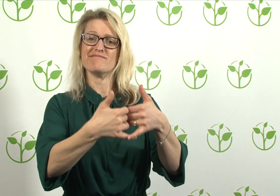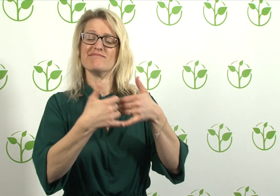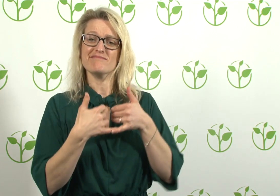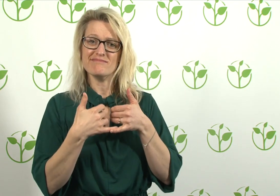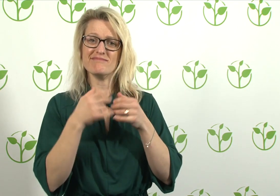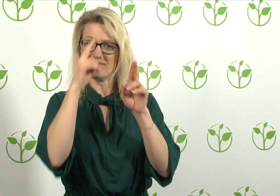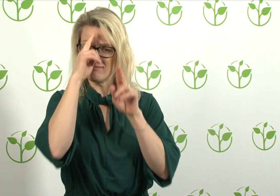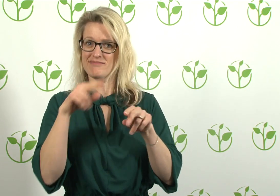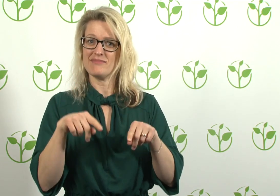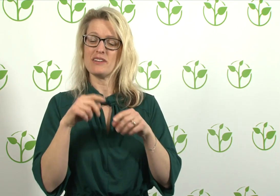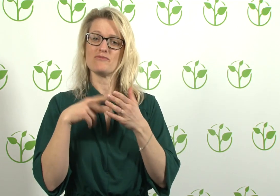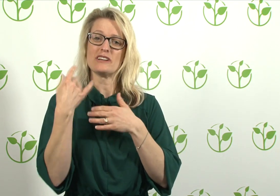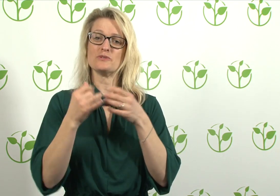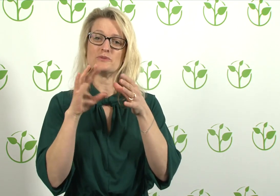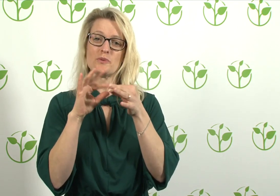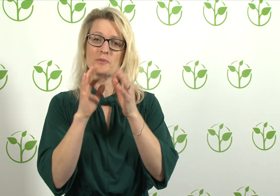I'm from Gallaudet University.